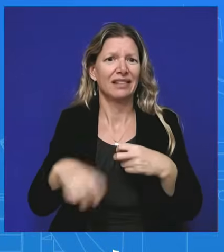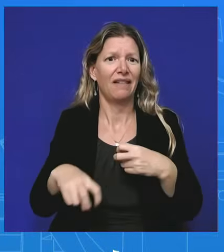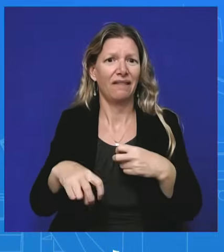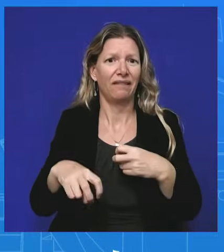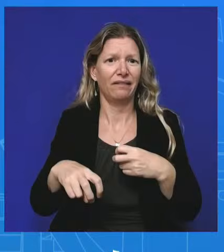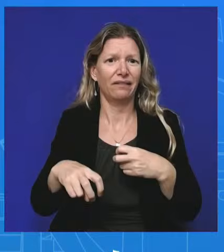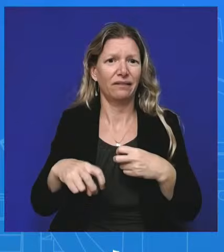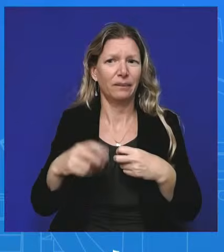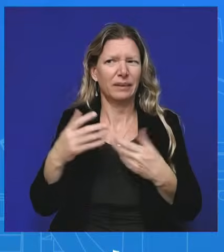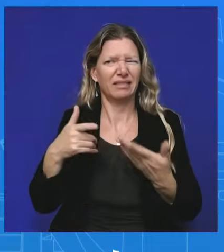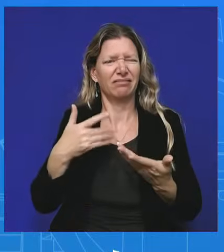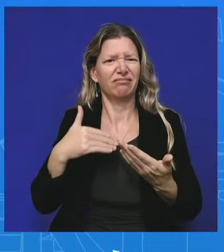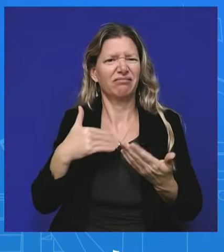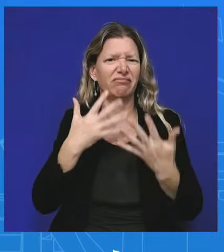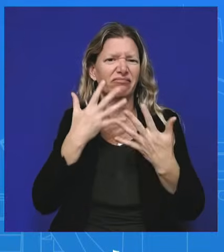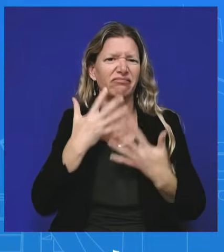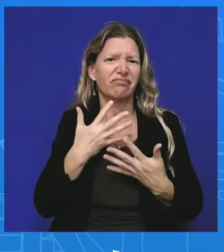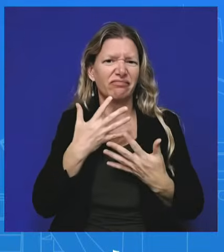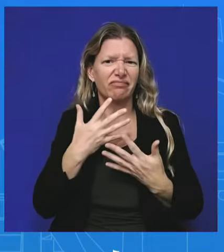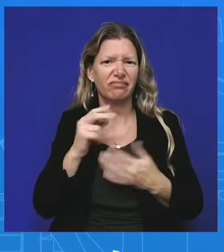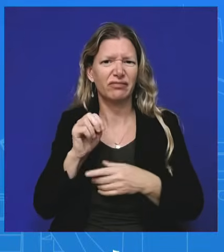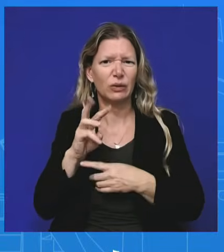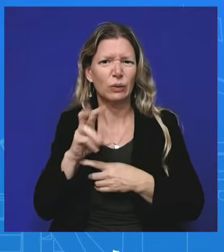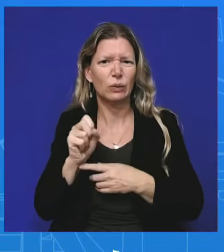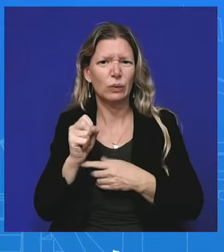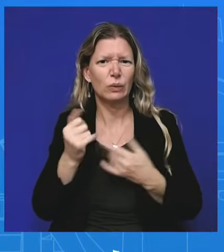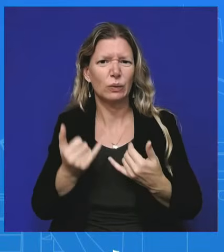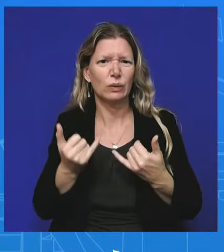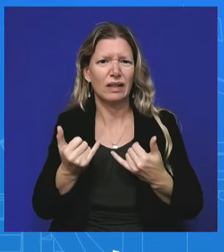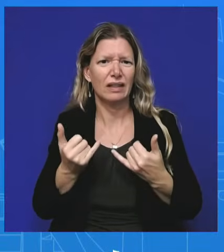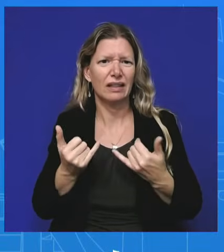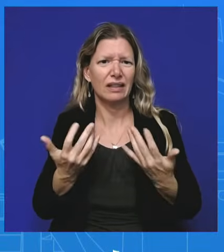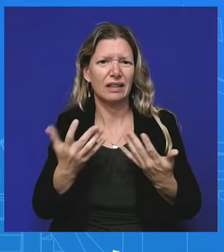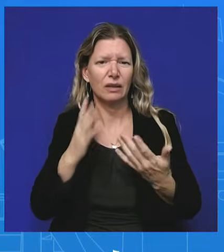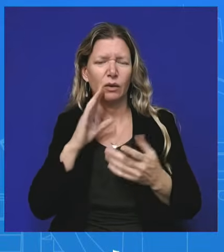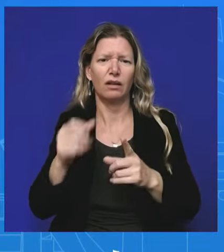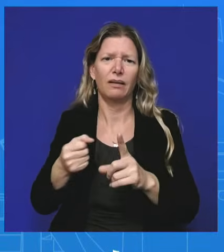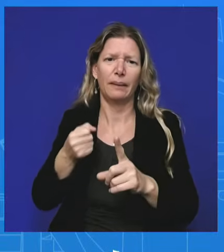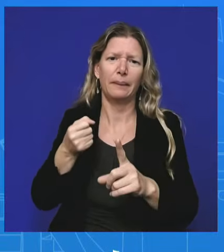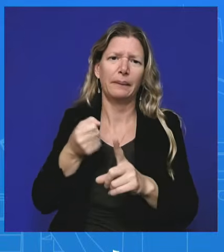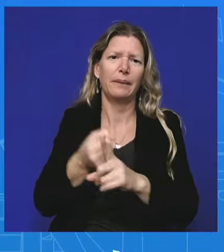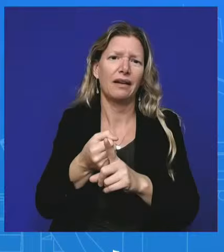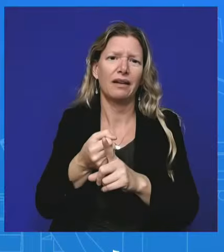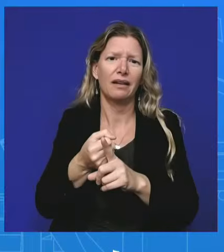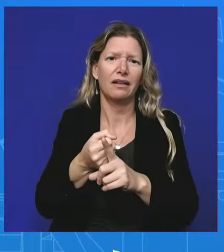is going to have a major effect on -- on the -- on the hostage deal negotiations. We really want to get this done